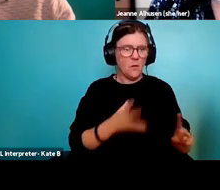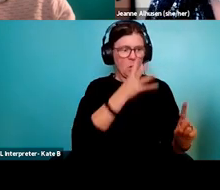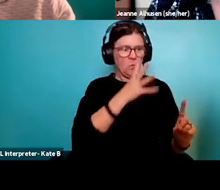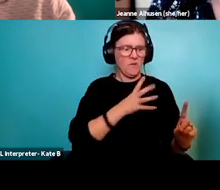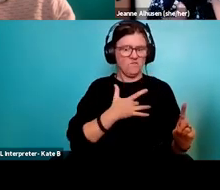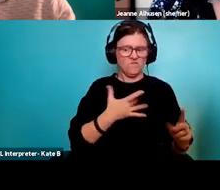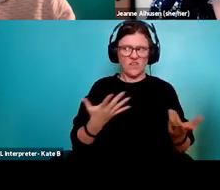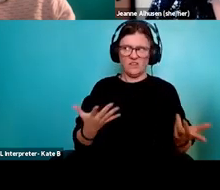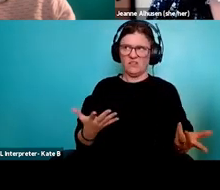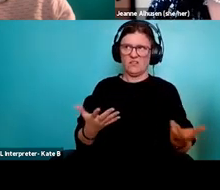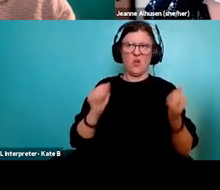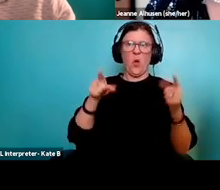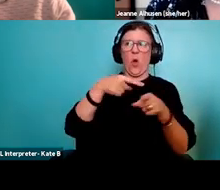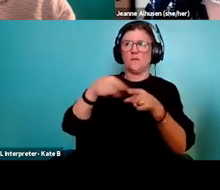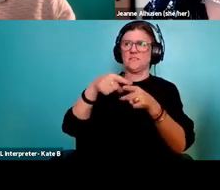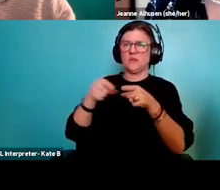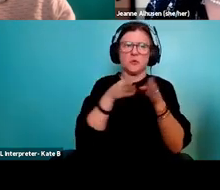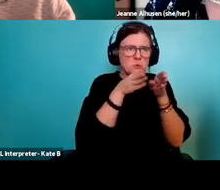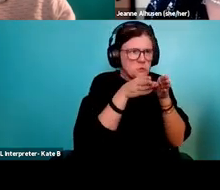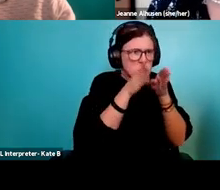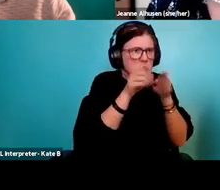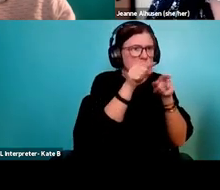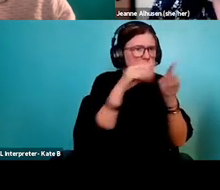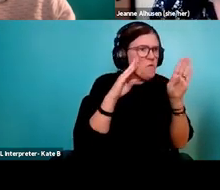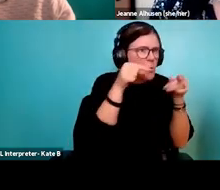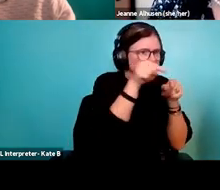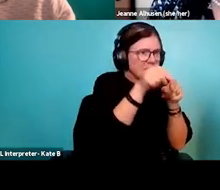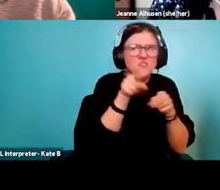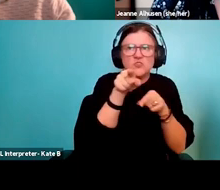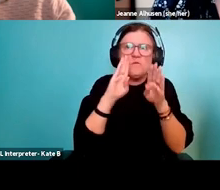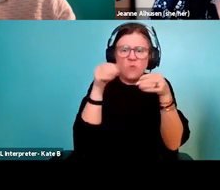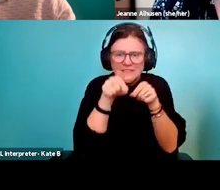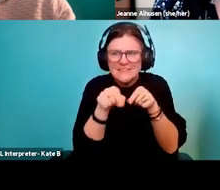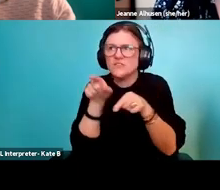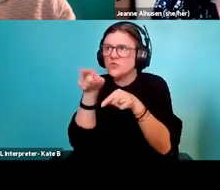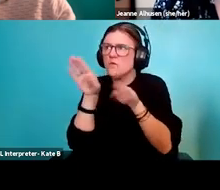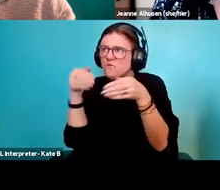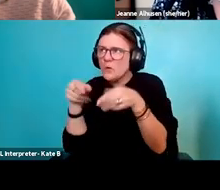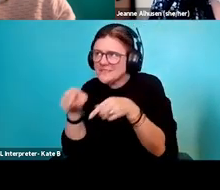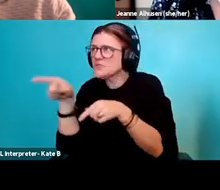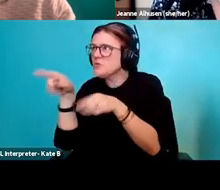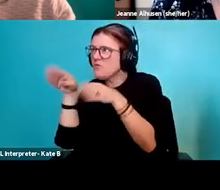specialists are all very siloed, with very little collaboration or consultation between,